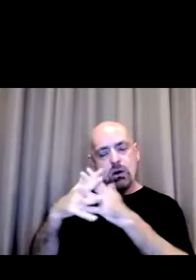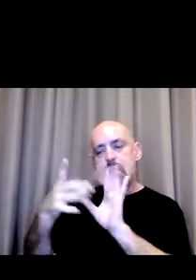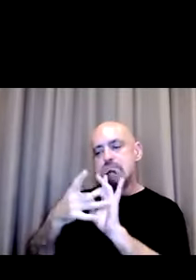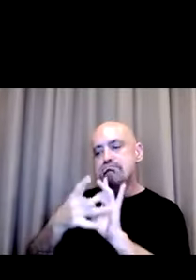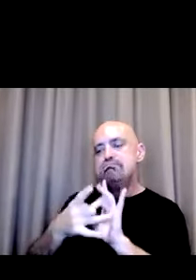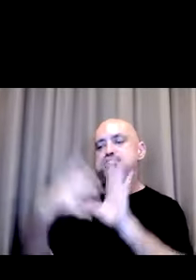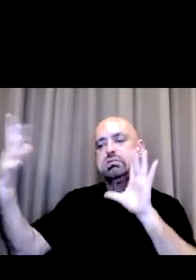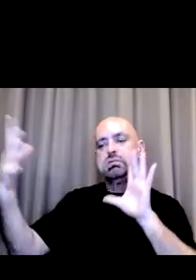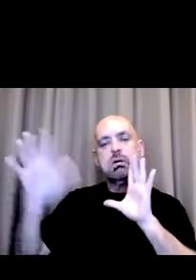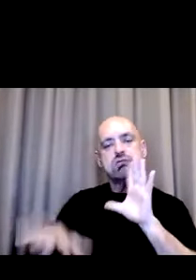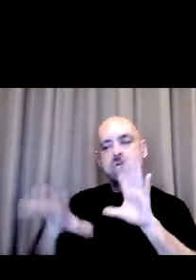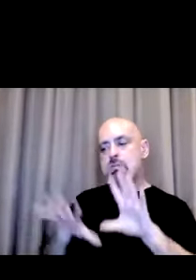of con serve